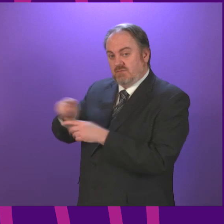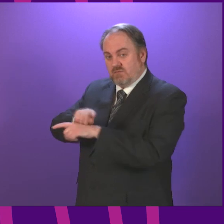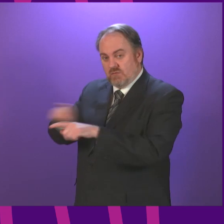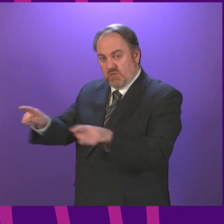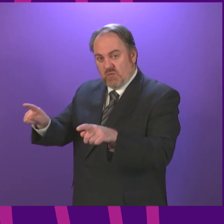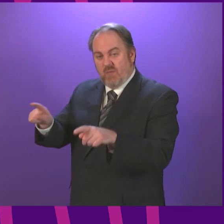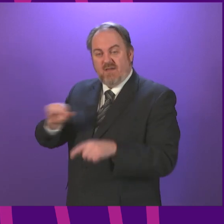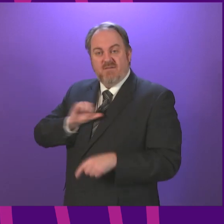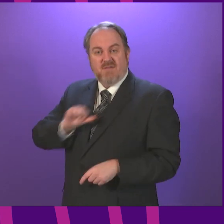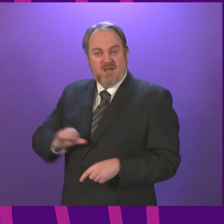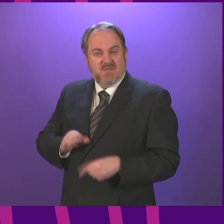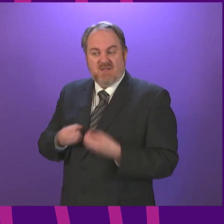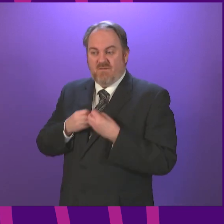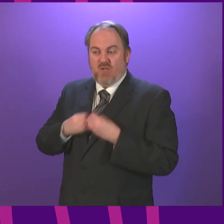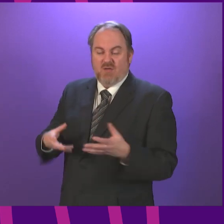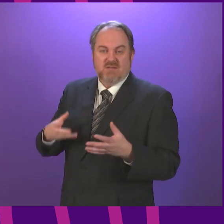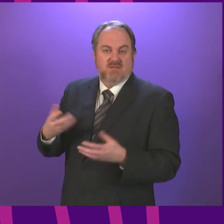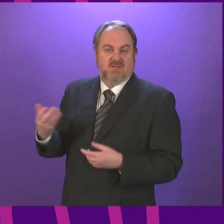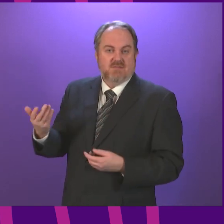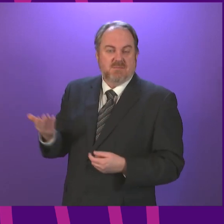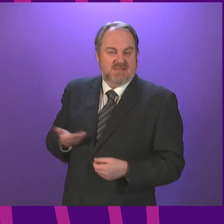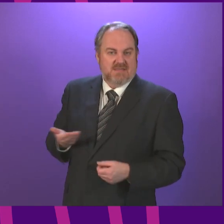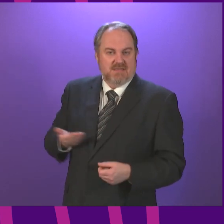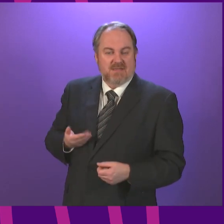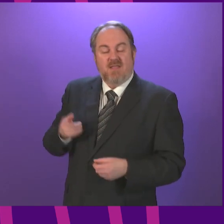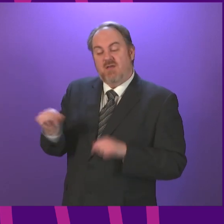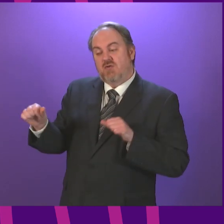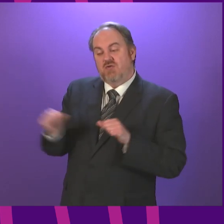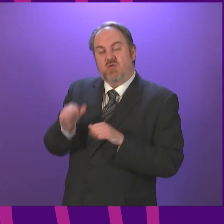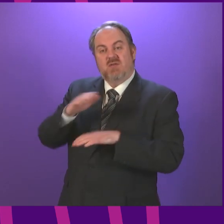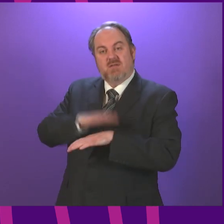It is disappointing that the temporary closure resulted in the suspension of the China export